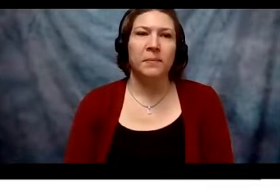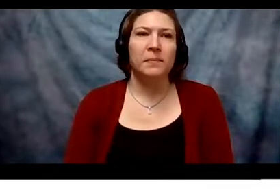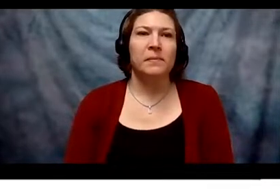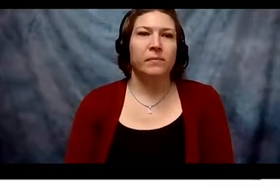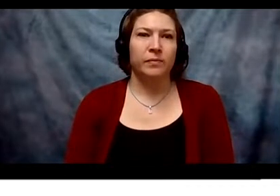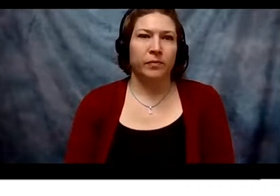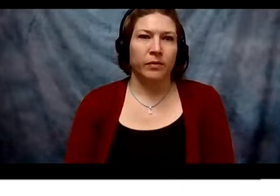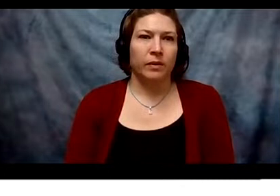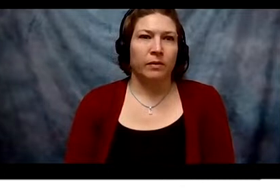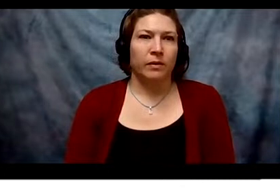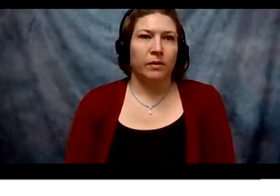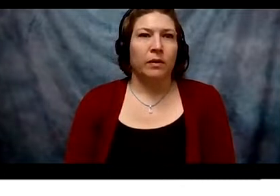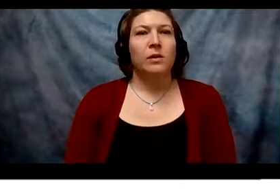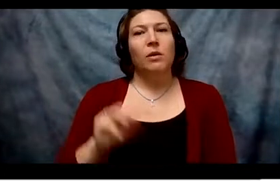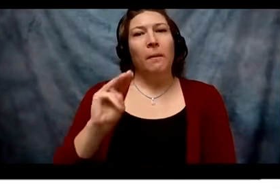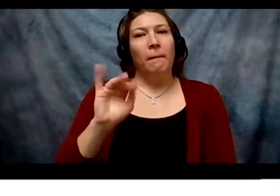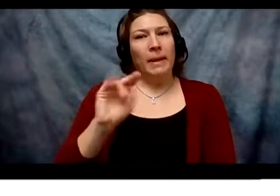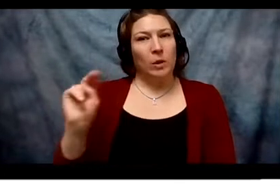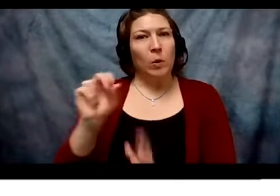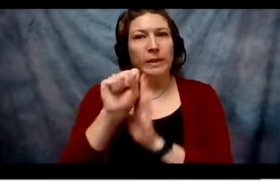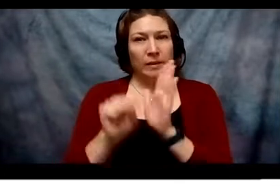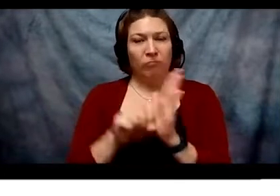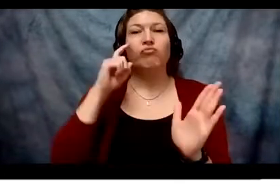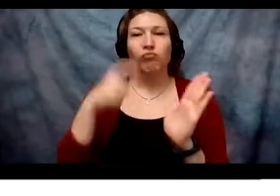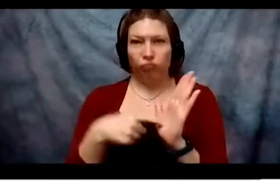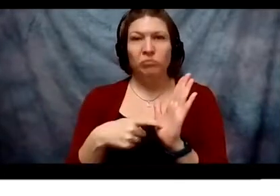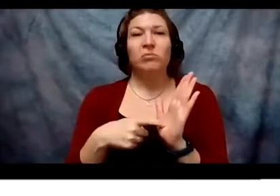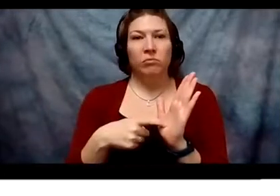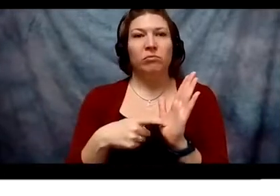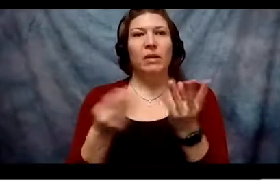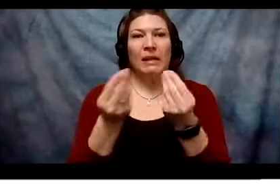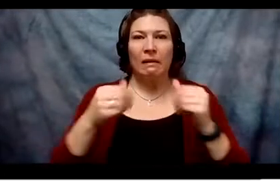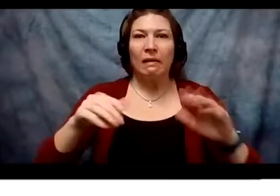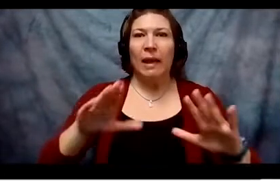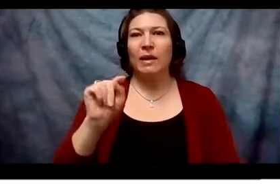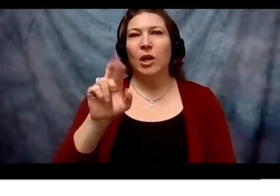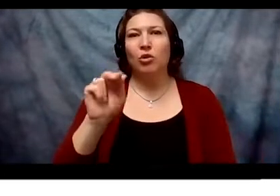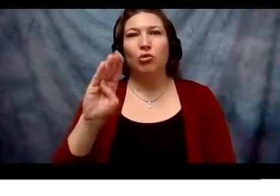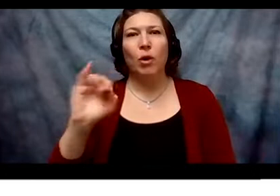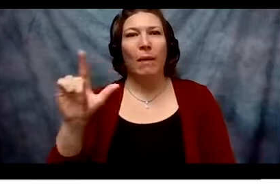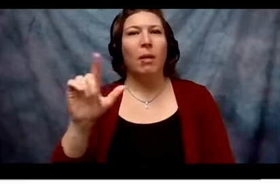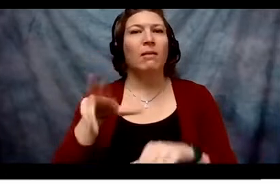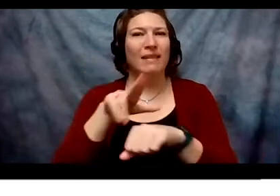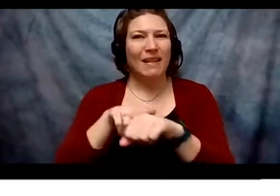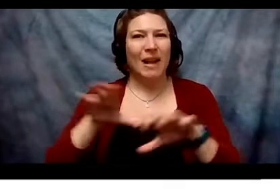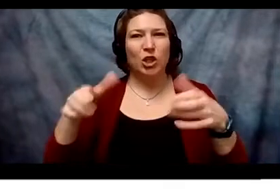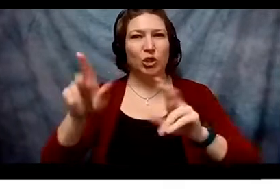Minnesota State acknowledges the land and tribal nations upon whose land this work is